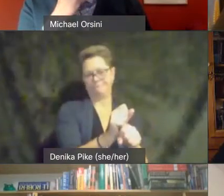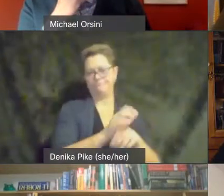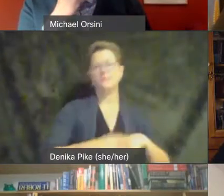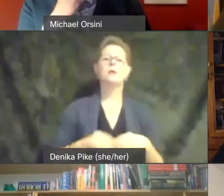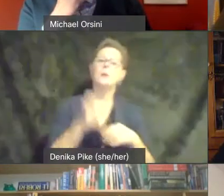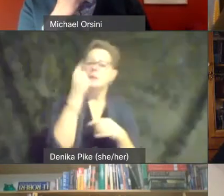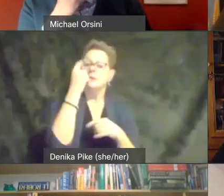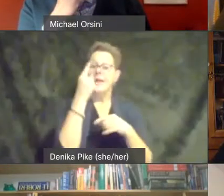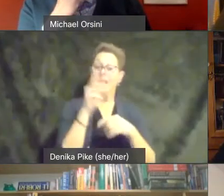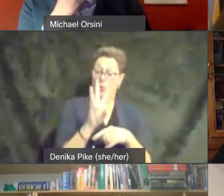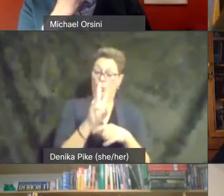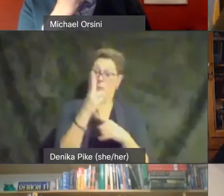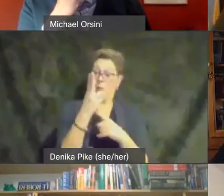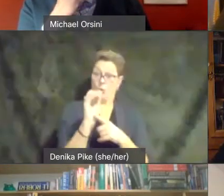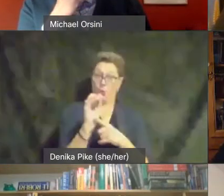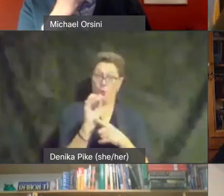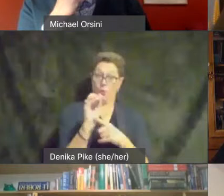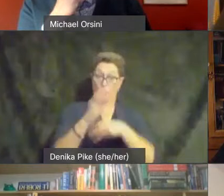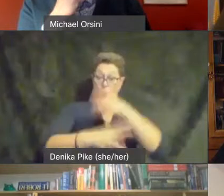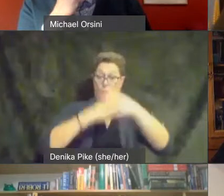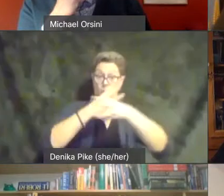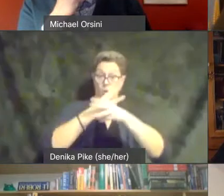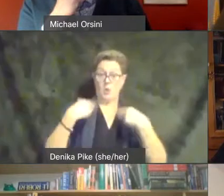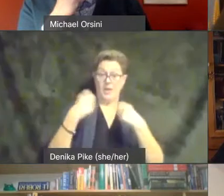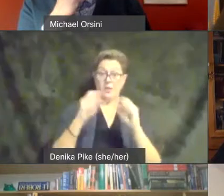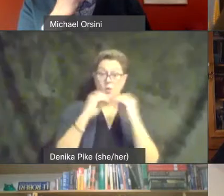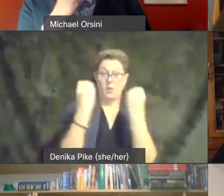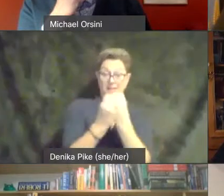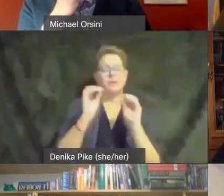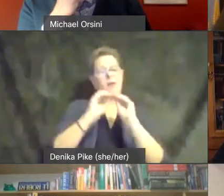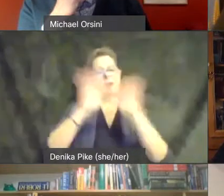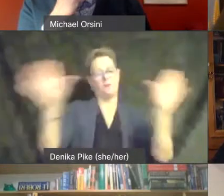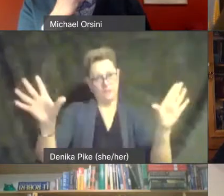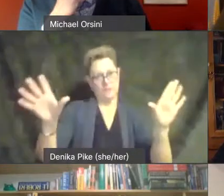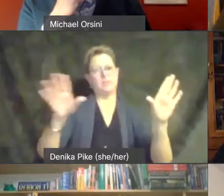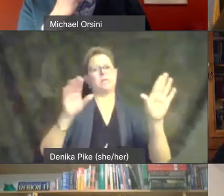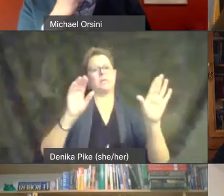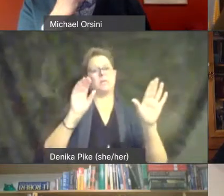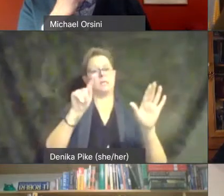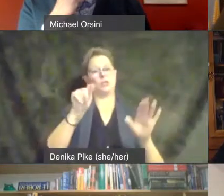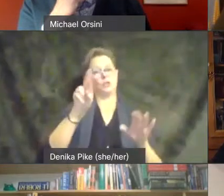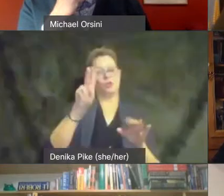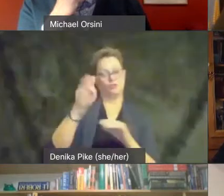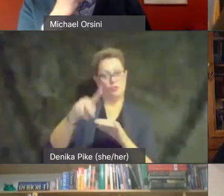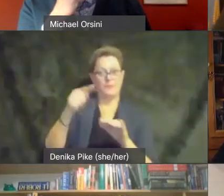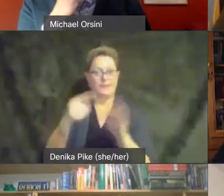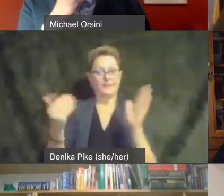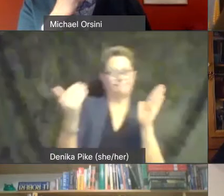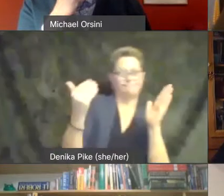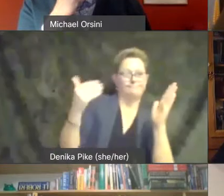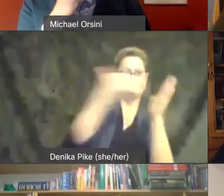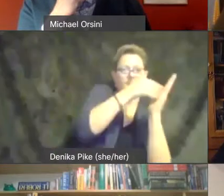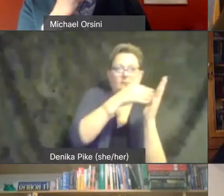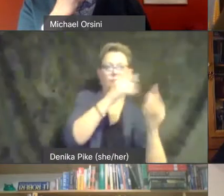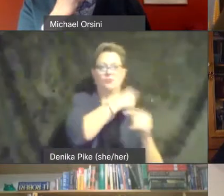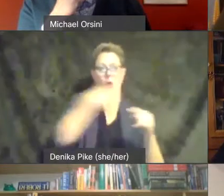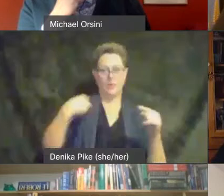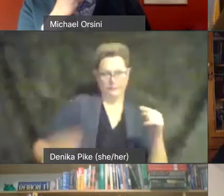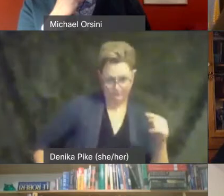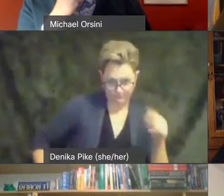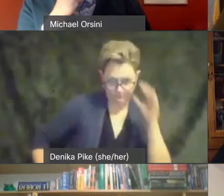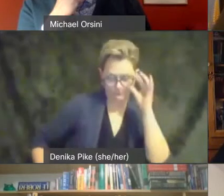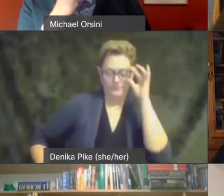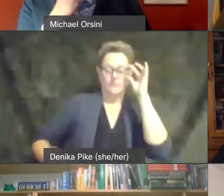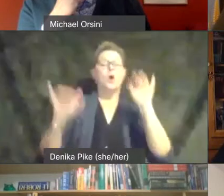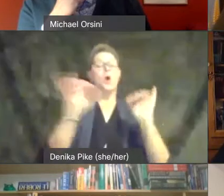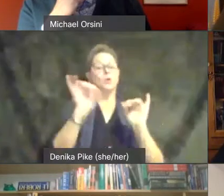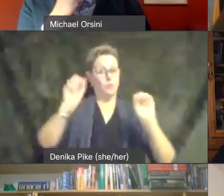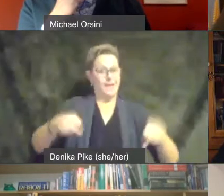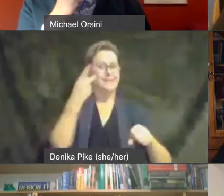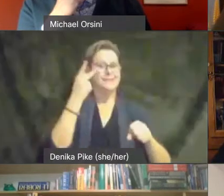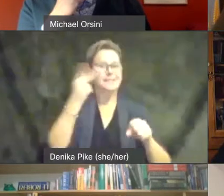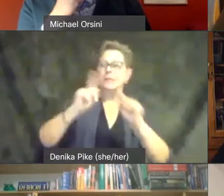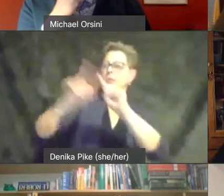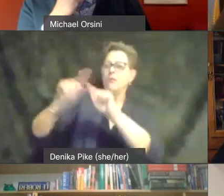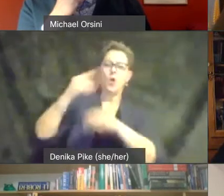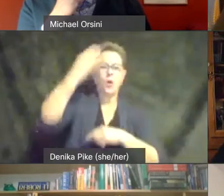tends to be focused around the most obvious trumps attack on the WR choice relationship with China. Now, it's not just Trump in the US. You also see some of this criticism from some politicians in Australia, for example.